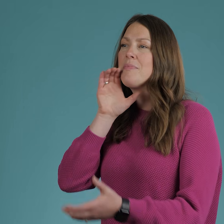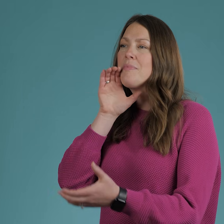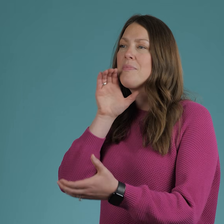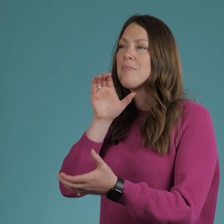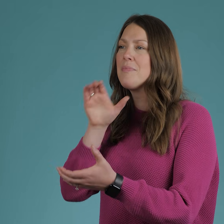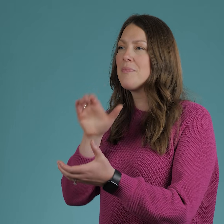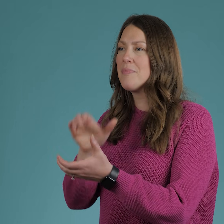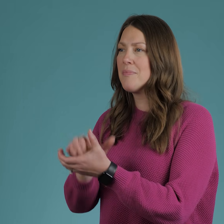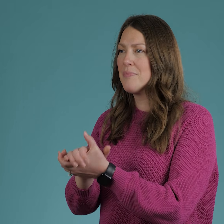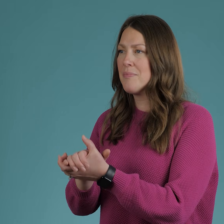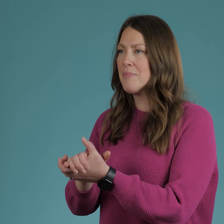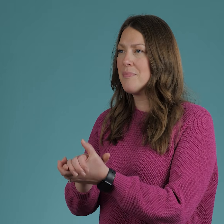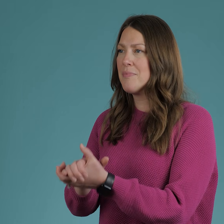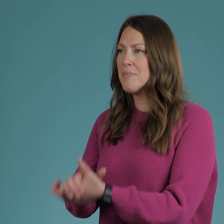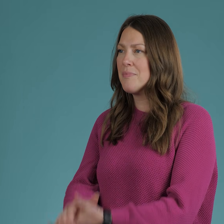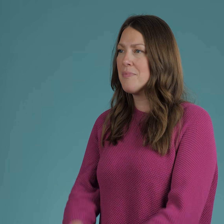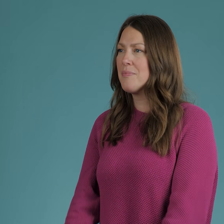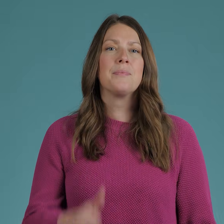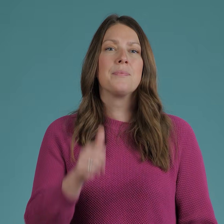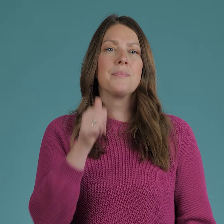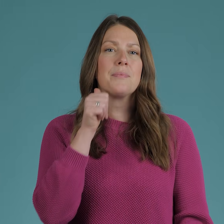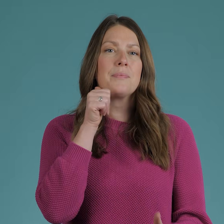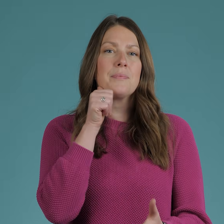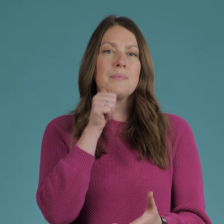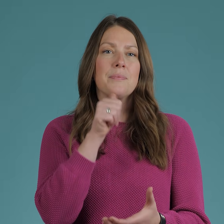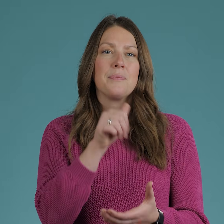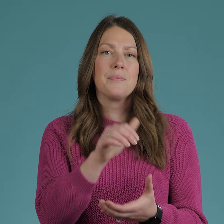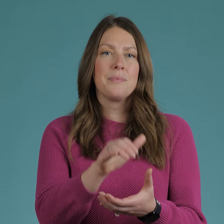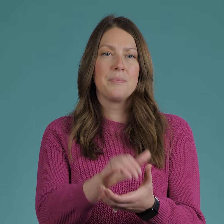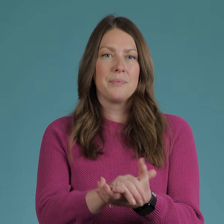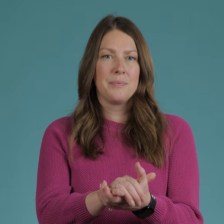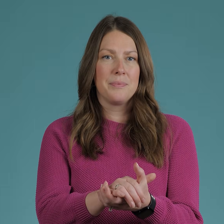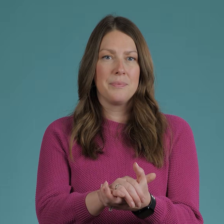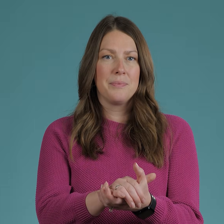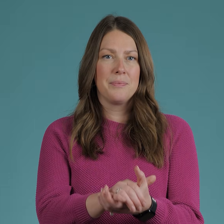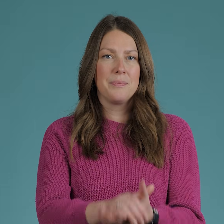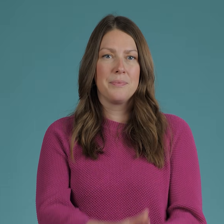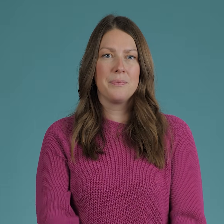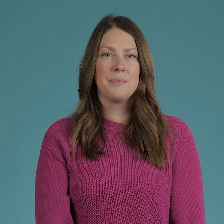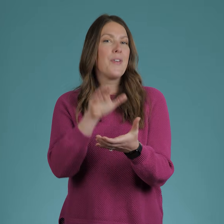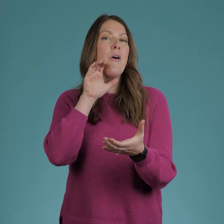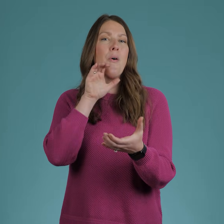It's the woman that you're married to. Or the sign girl married.